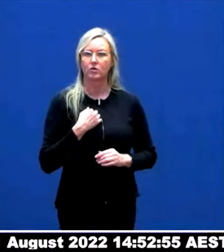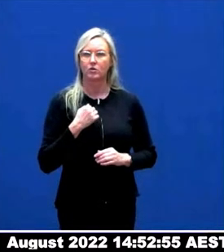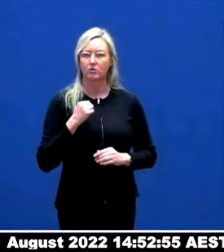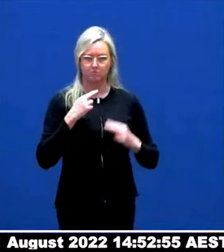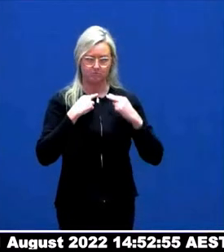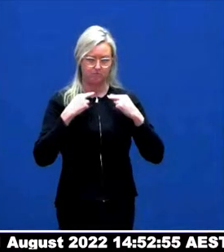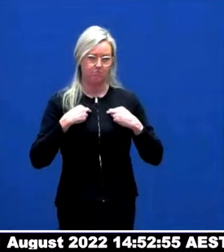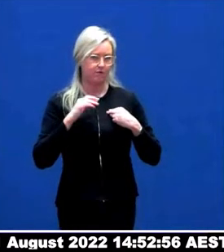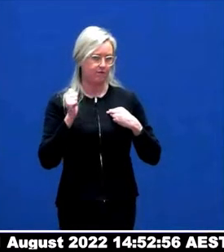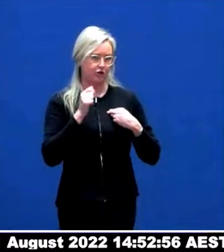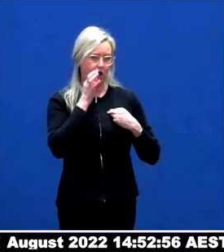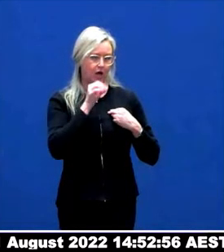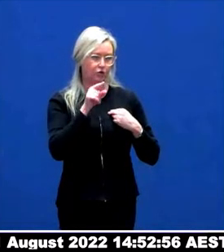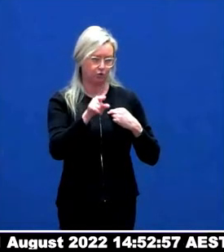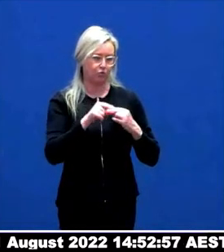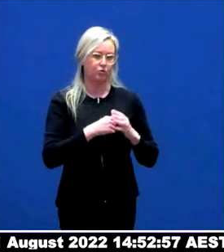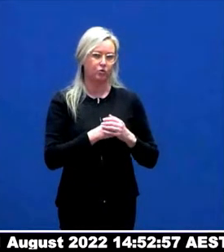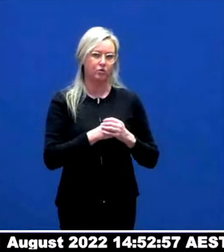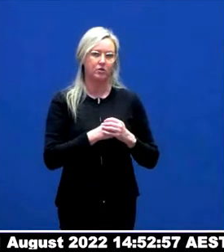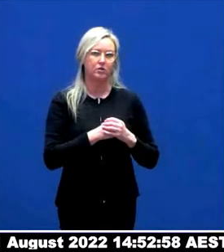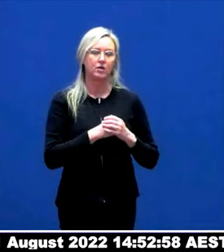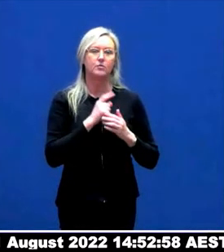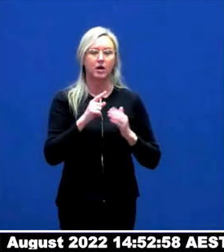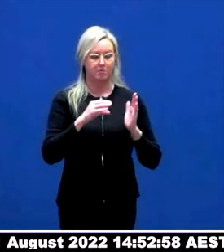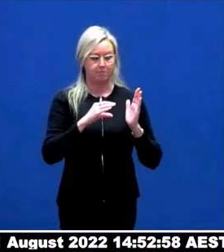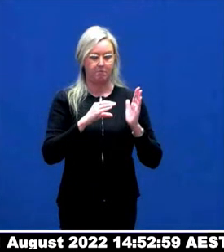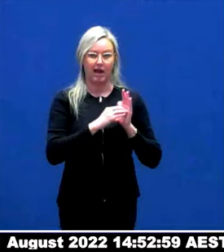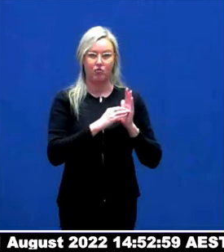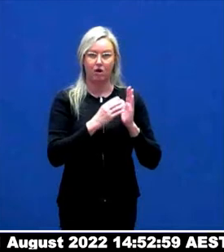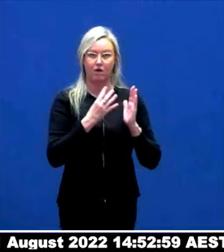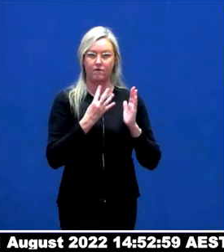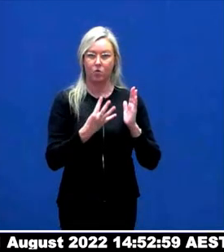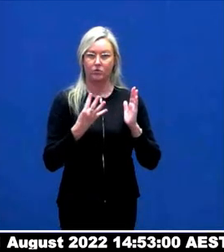and paragraph 44 indicates that: